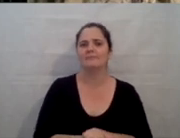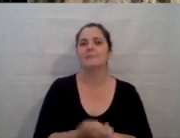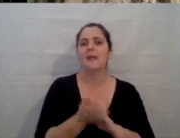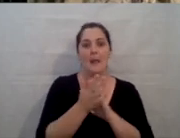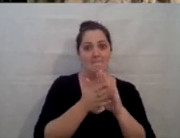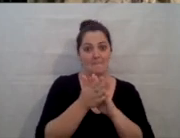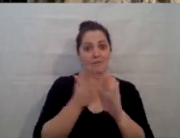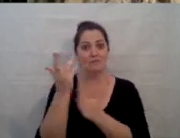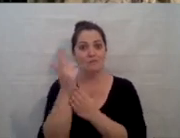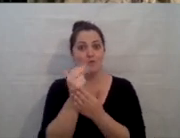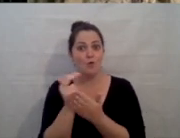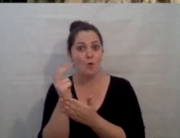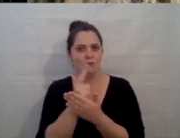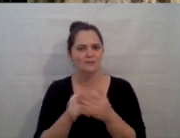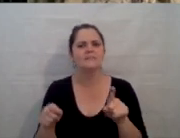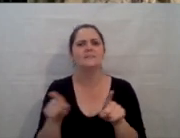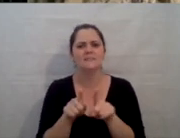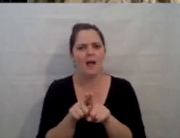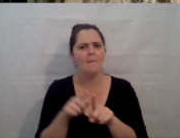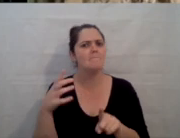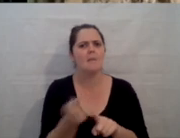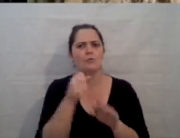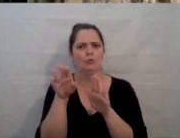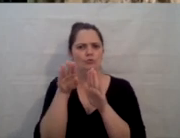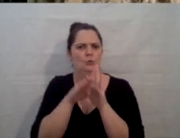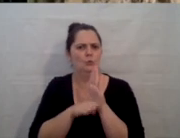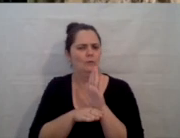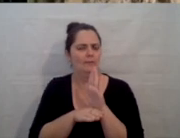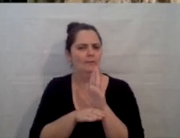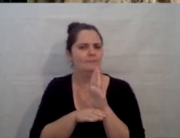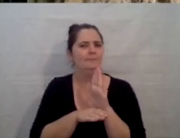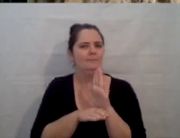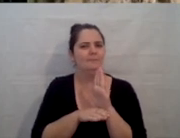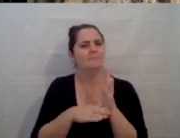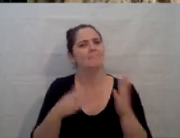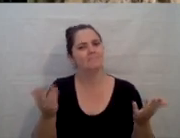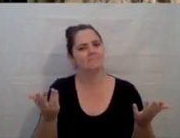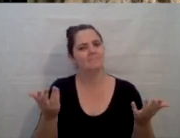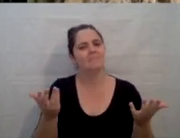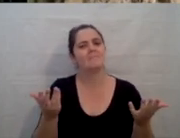to be very carefully controlled, they had to be very chaste etc. etc. So the values of the drawing